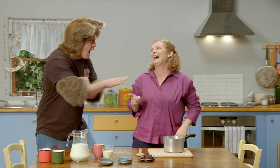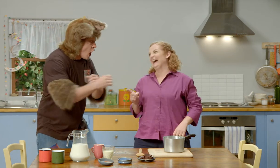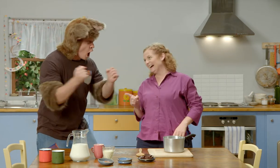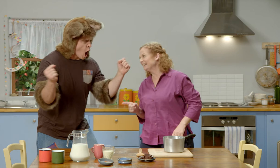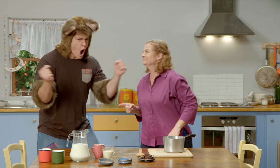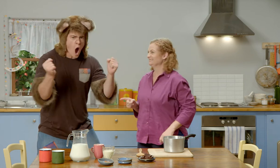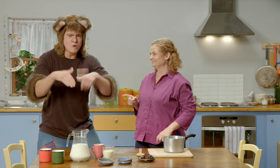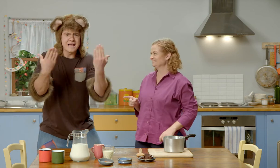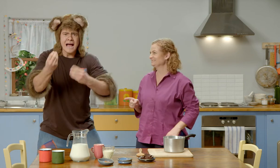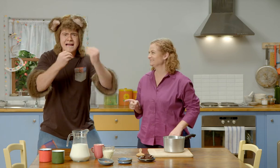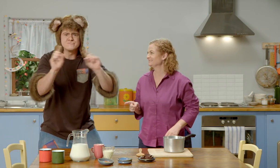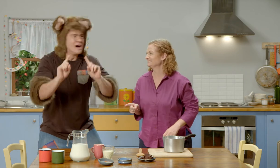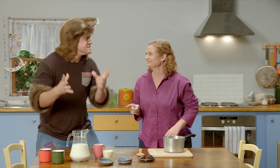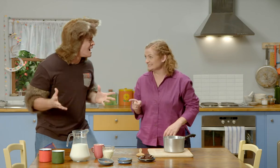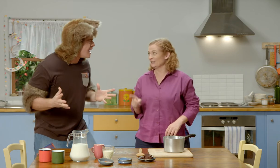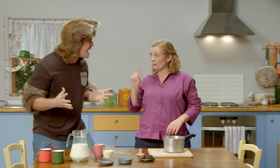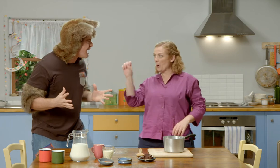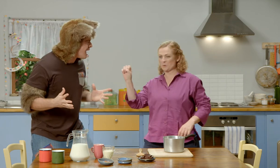But what can we eat on a cold day?